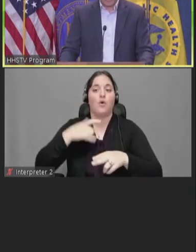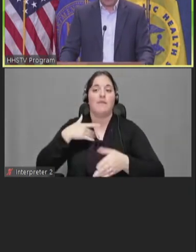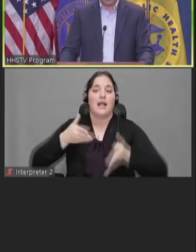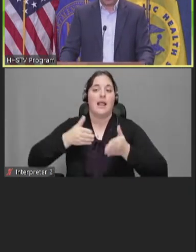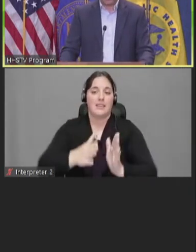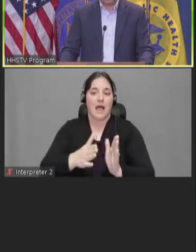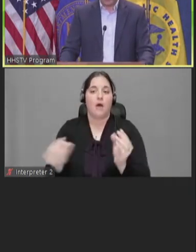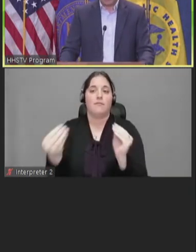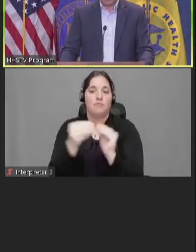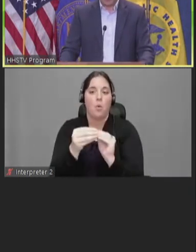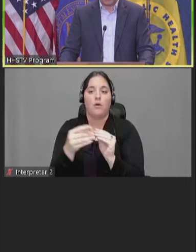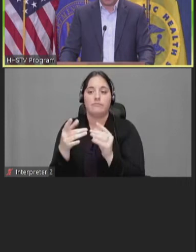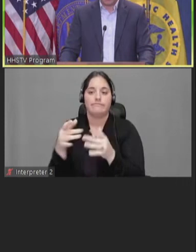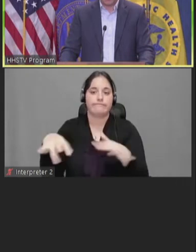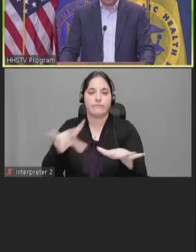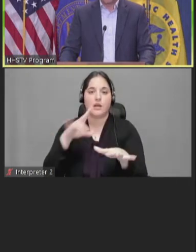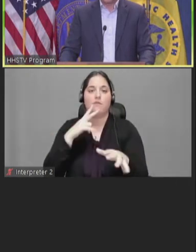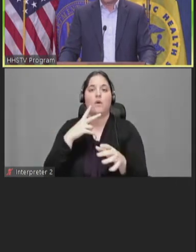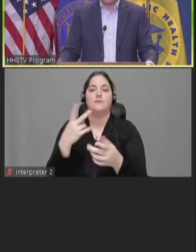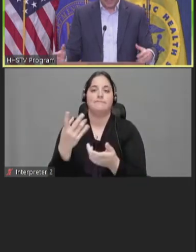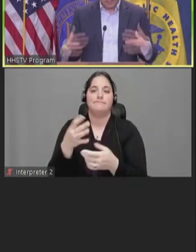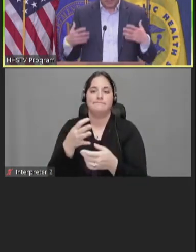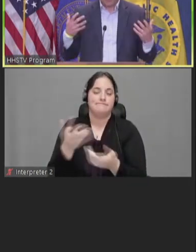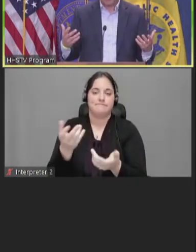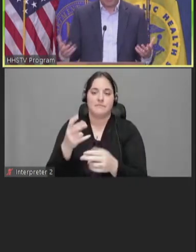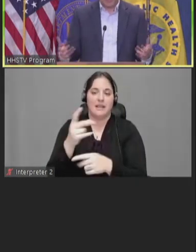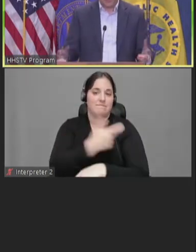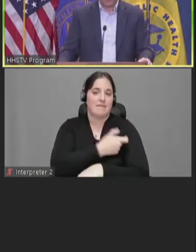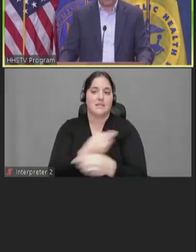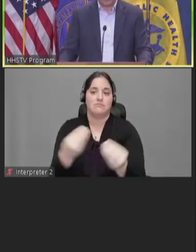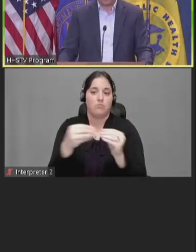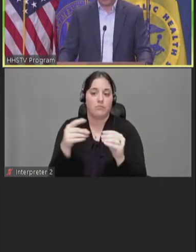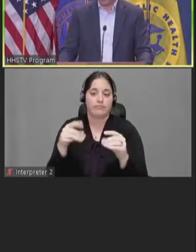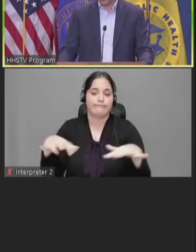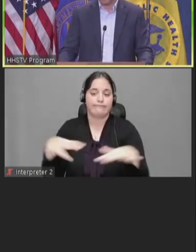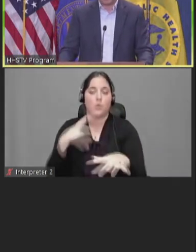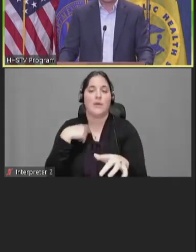vaccines worldwide now, and I think we can expect this to continue as regulatory bodies